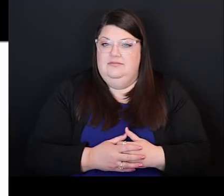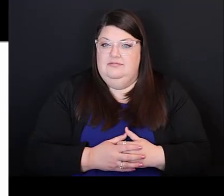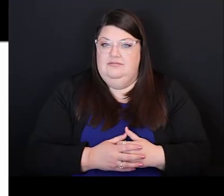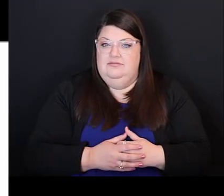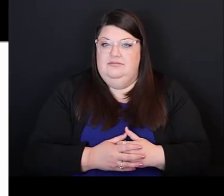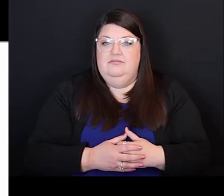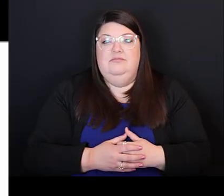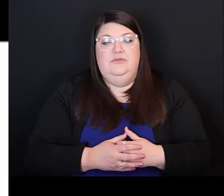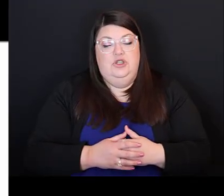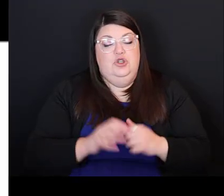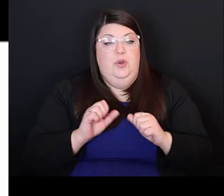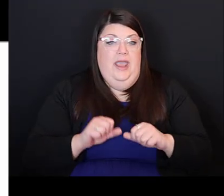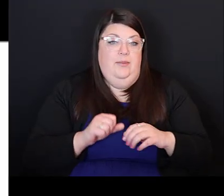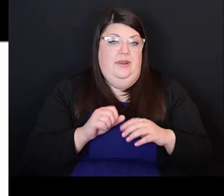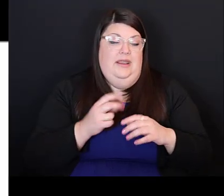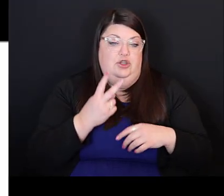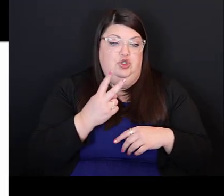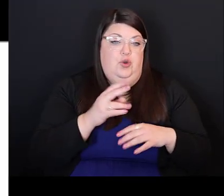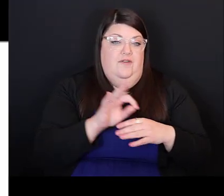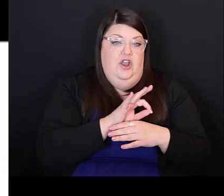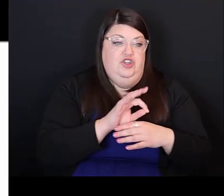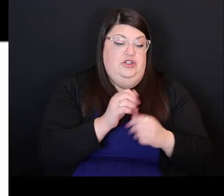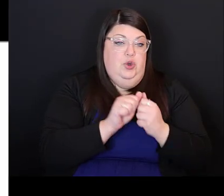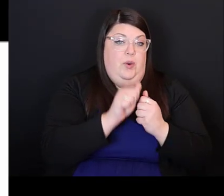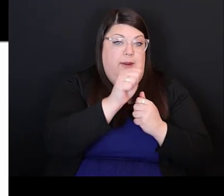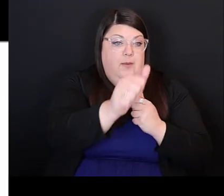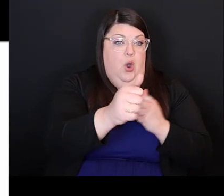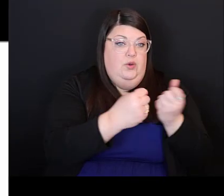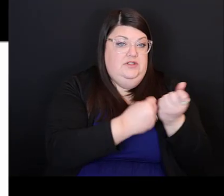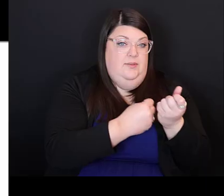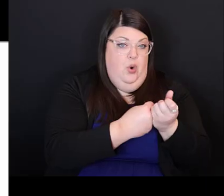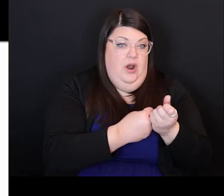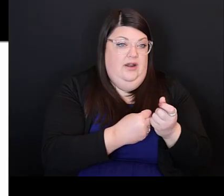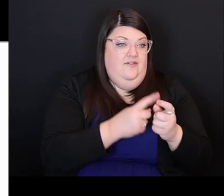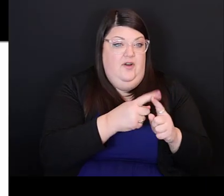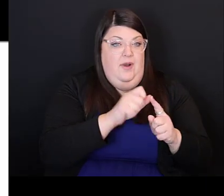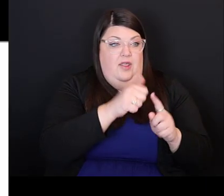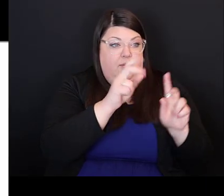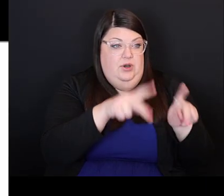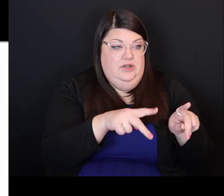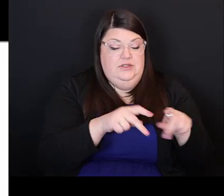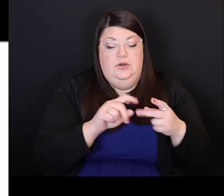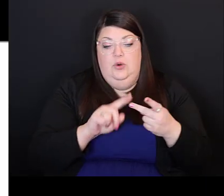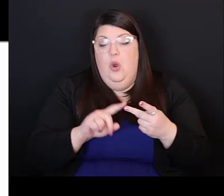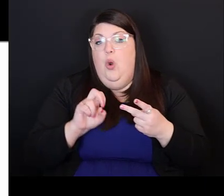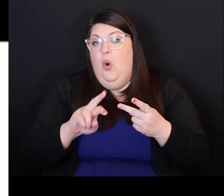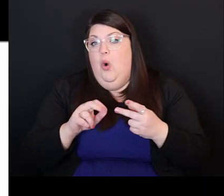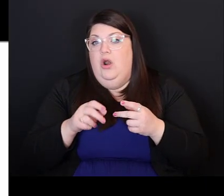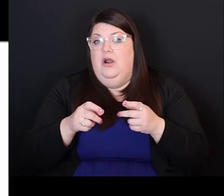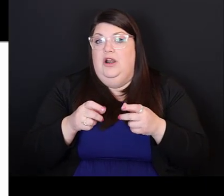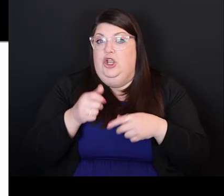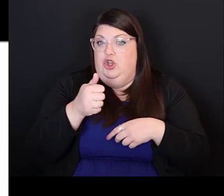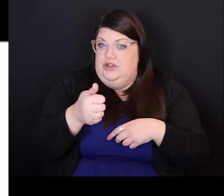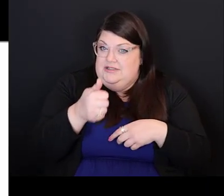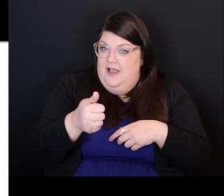So that smart thermostat can provide 2 functions, remote support from someone helping you to age in place or just allowing you to